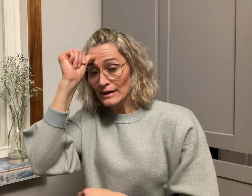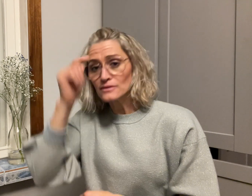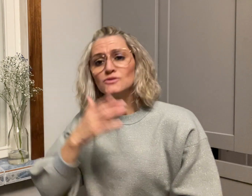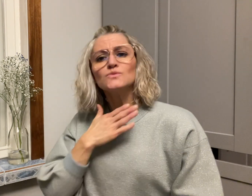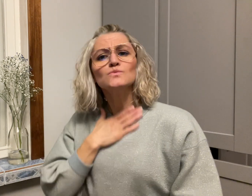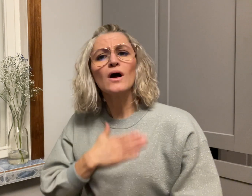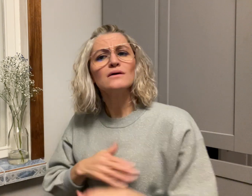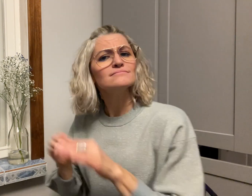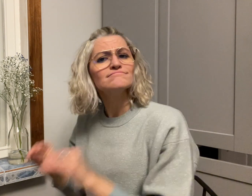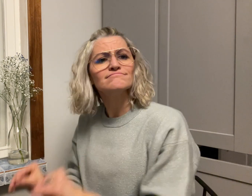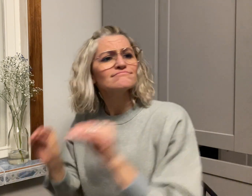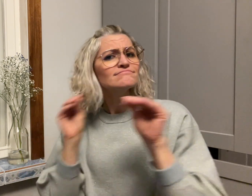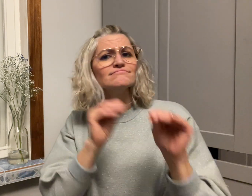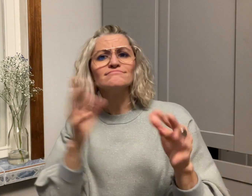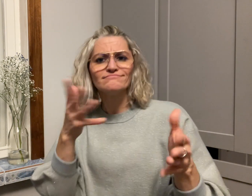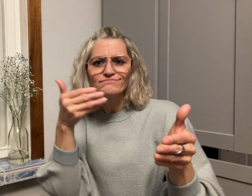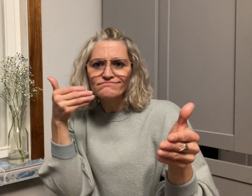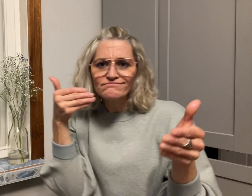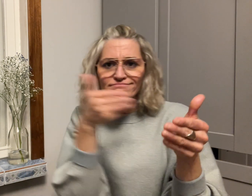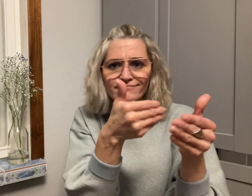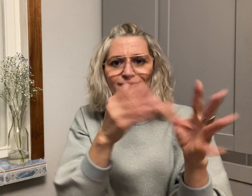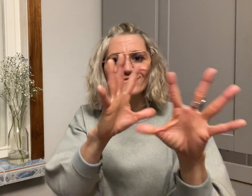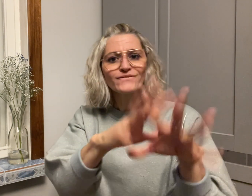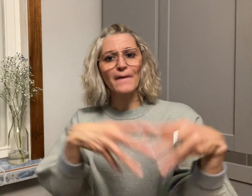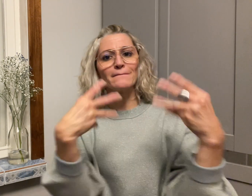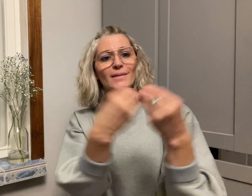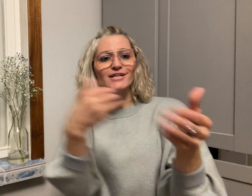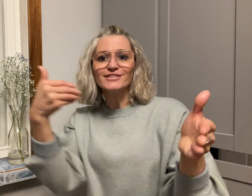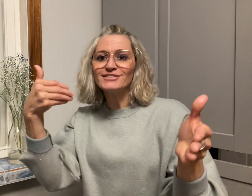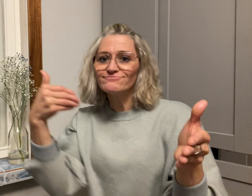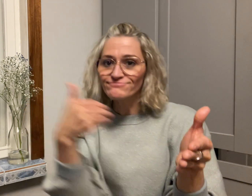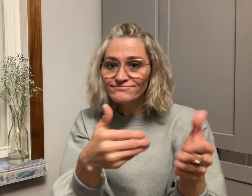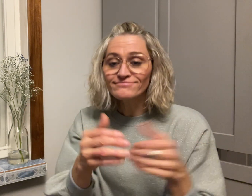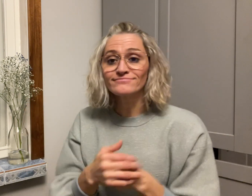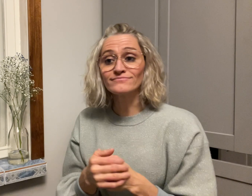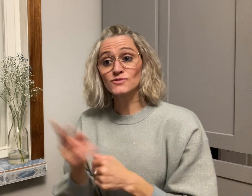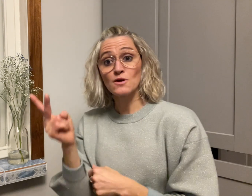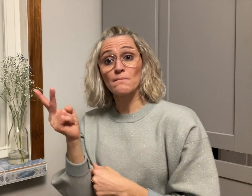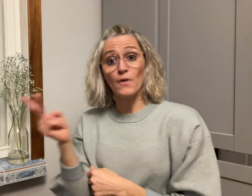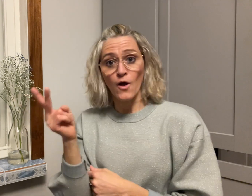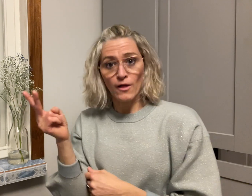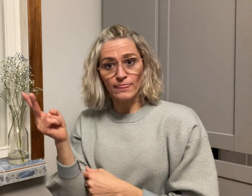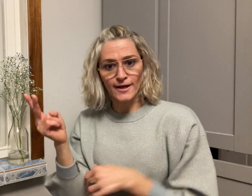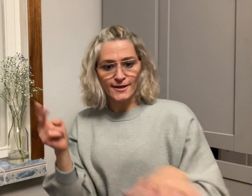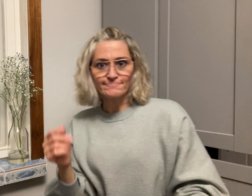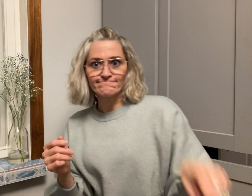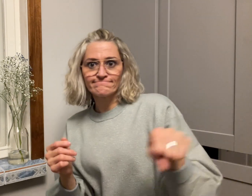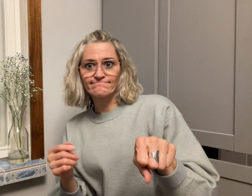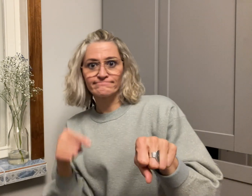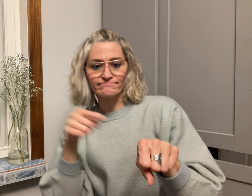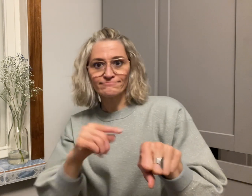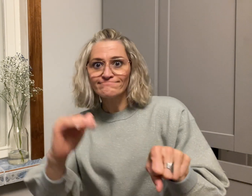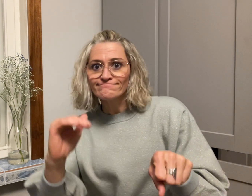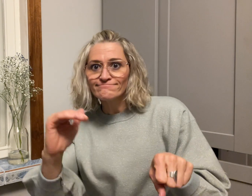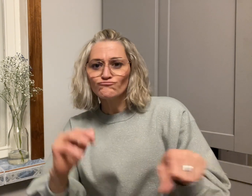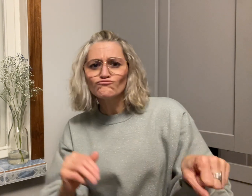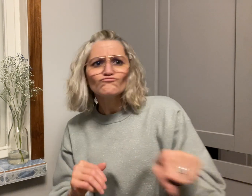The couple tried enrolling their child into private schools